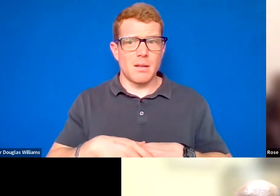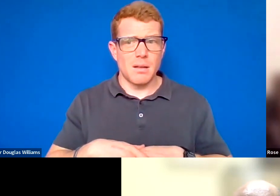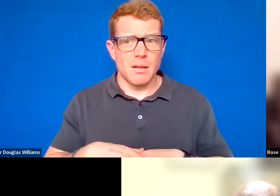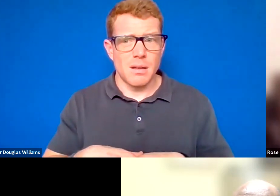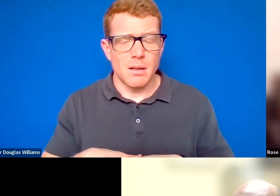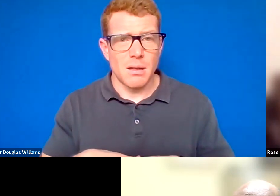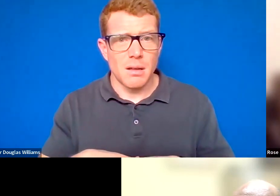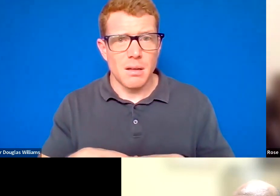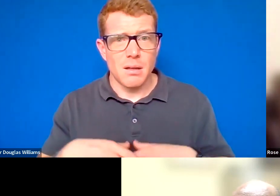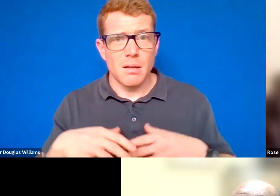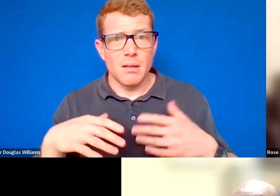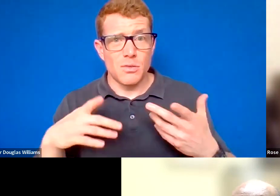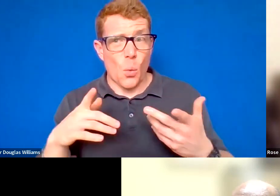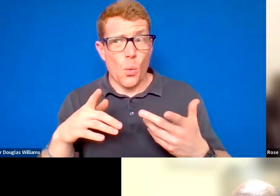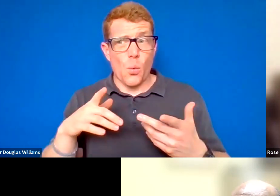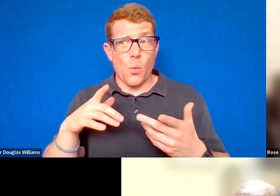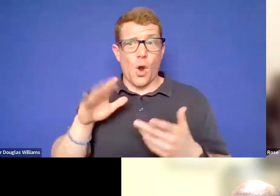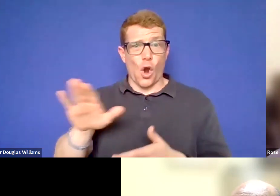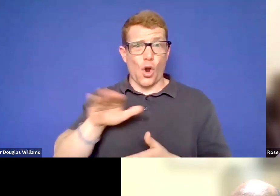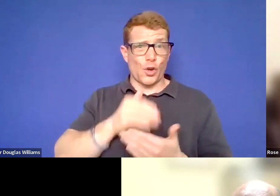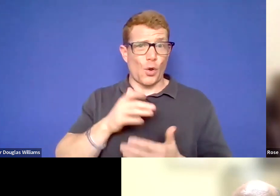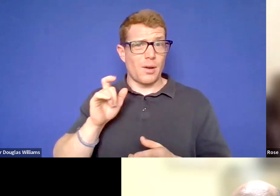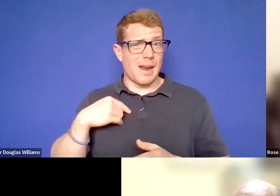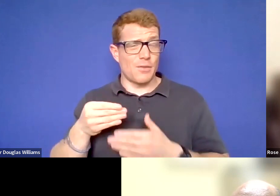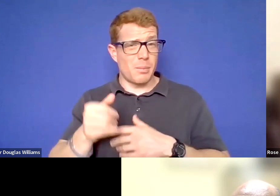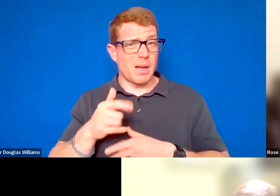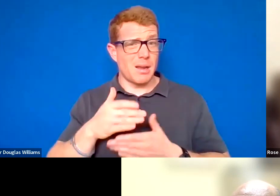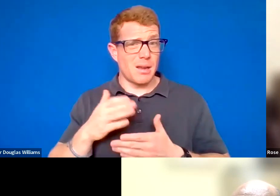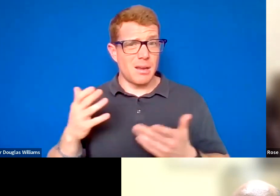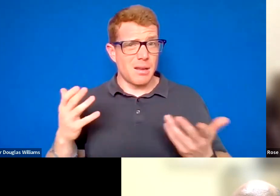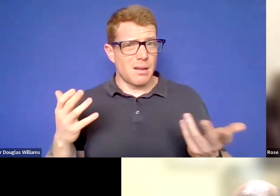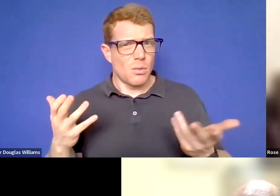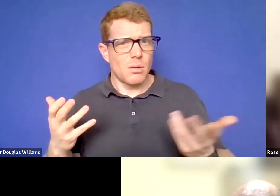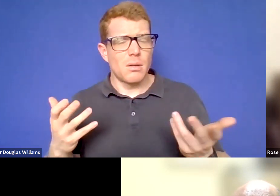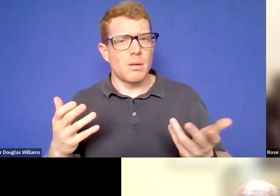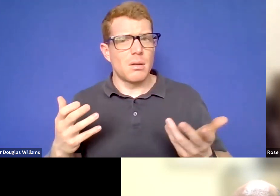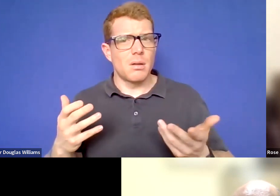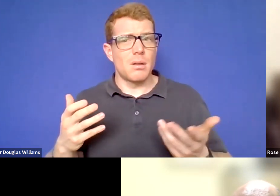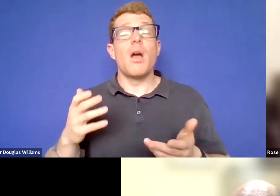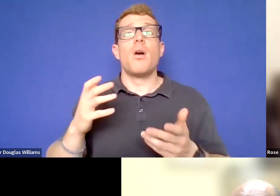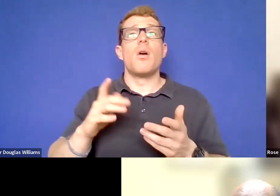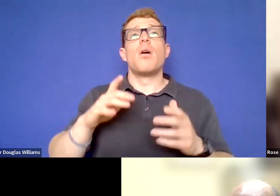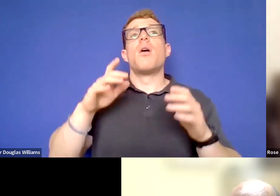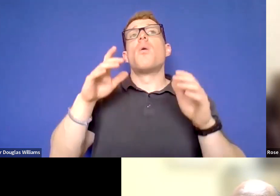the question you asked. so more than likely they may be eligible for the Medicare savings.